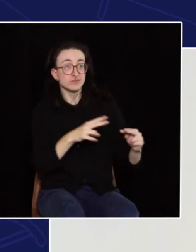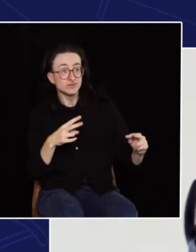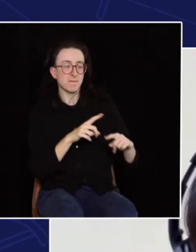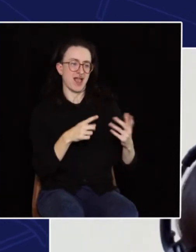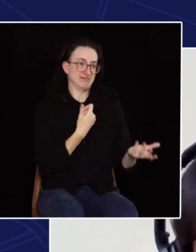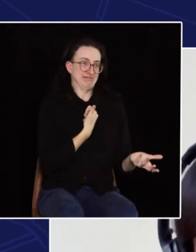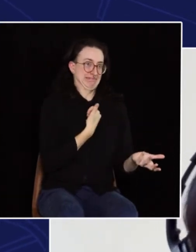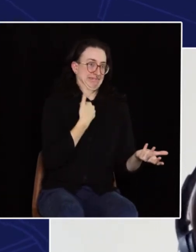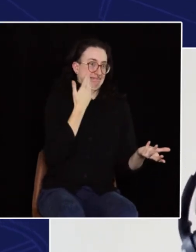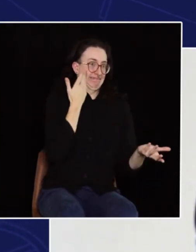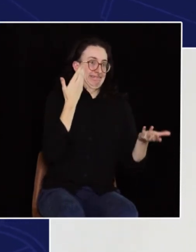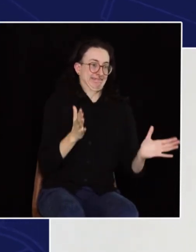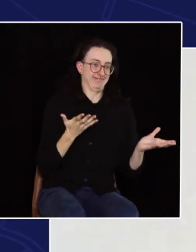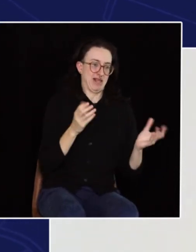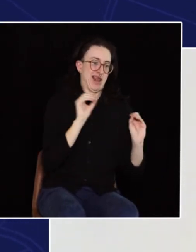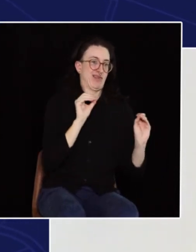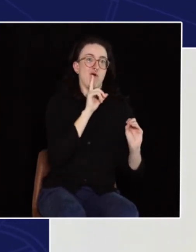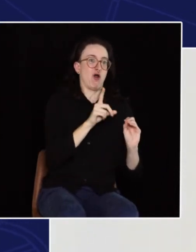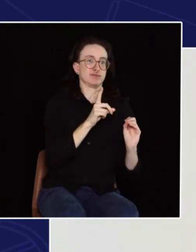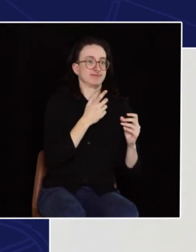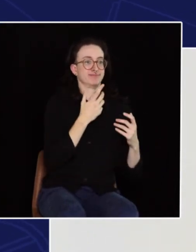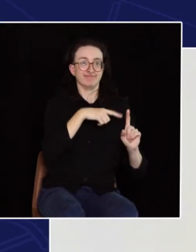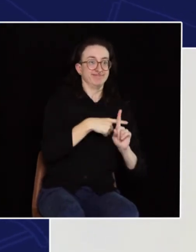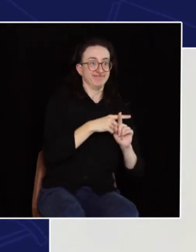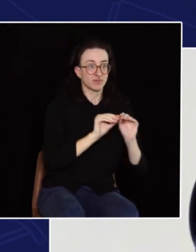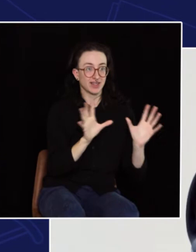I'm -- I don't know. So none of them are positive.